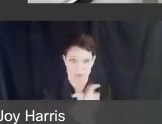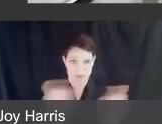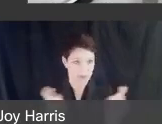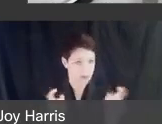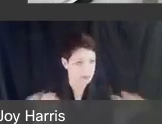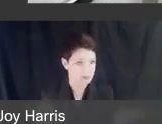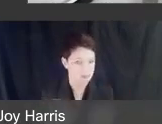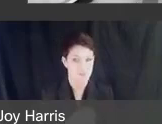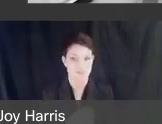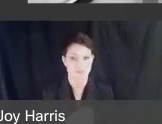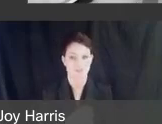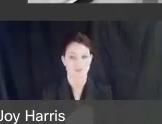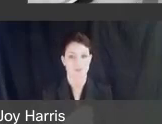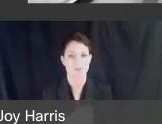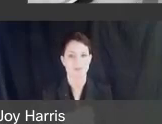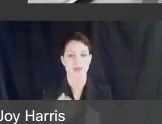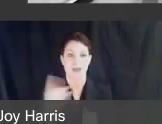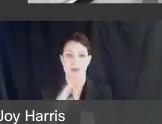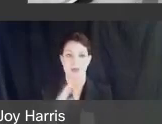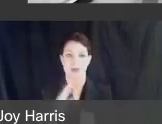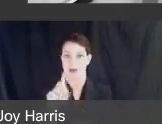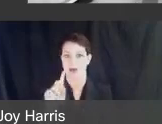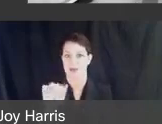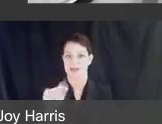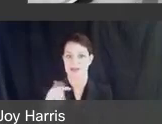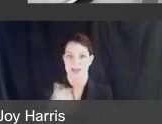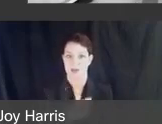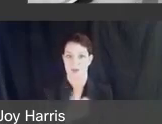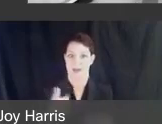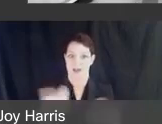[Commissioner Arkoosh] Well I can only speak to the data that we have here in Montgomery County,